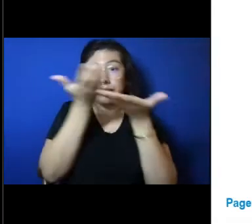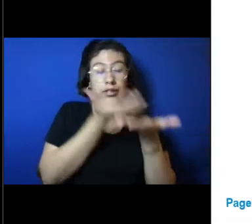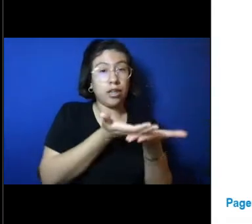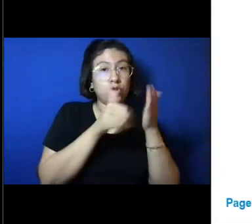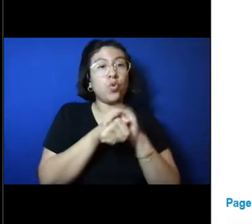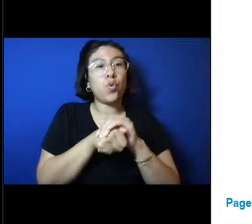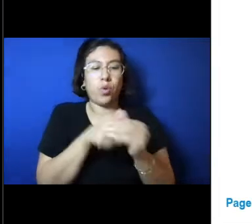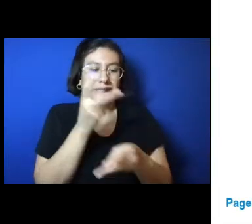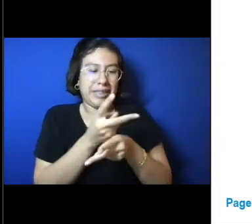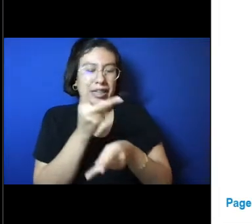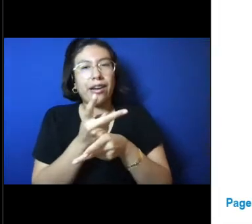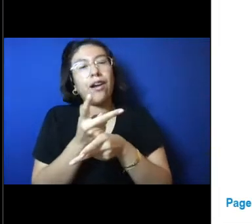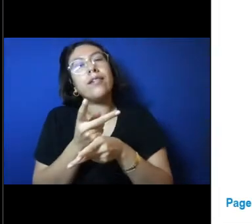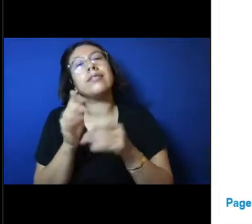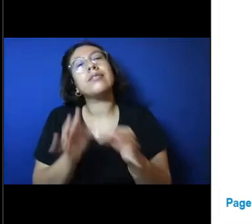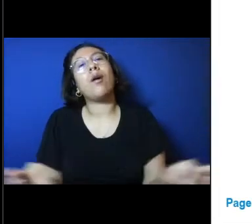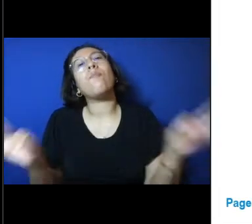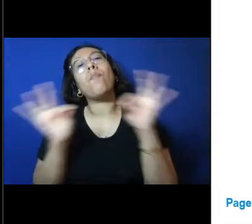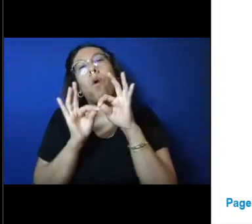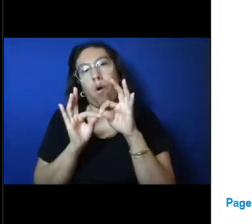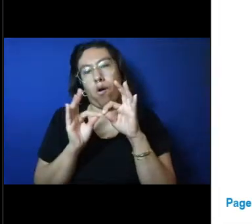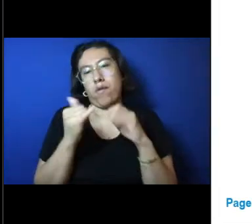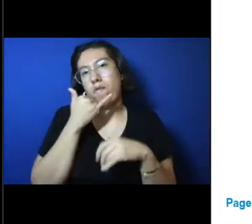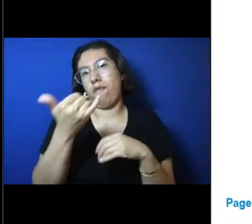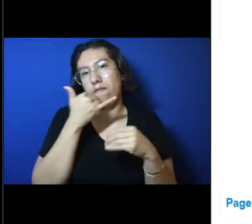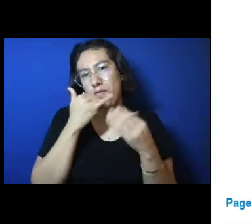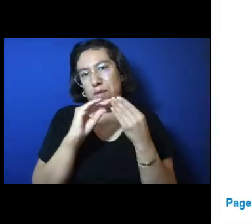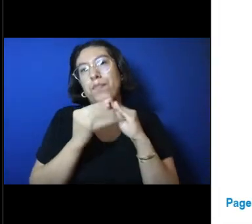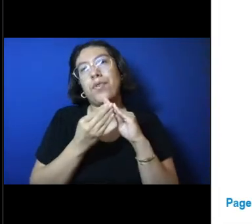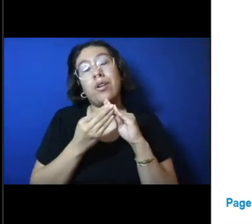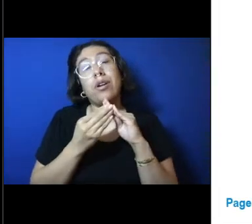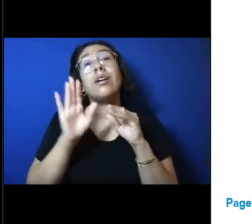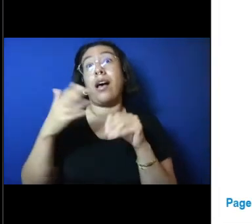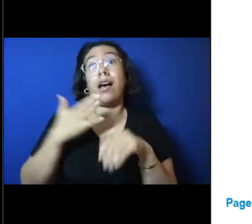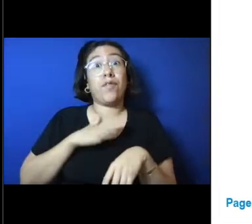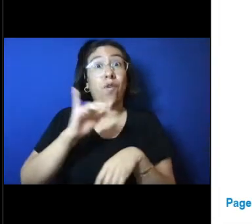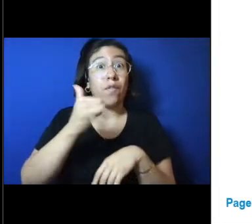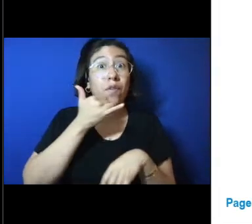So it's really critical to call those stranding networks. So have your cell phone handy.